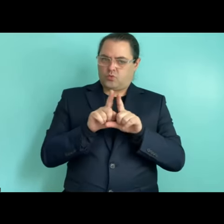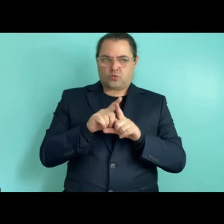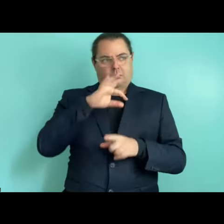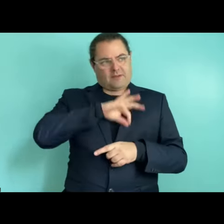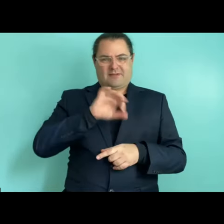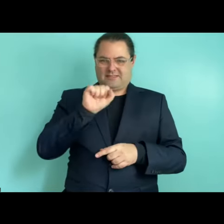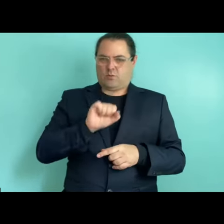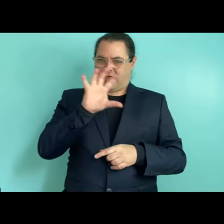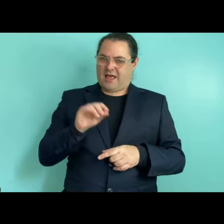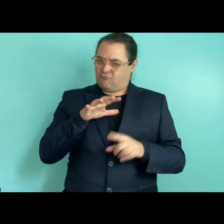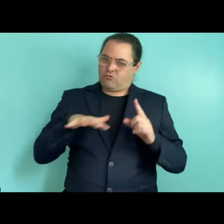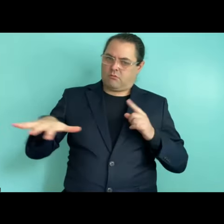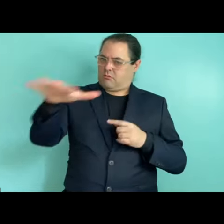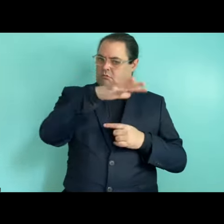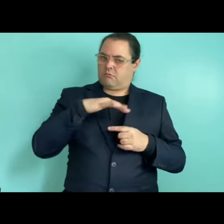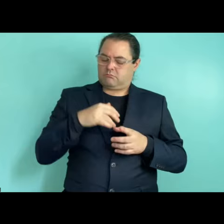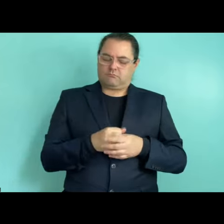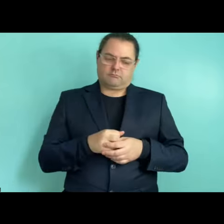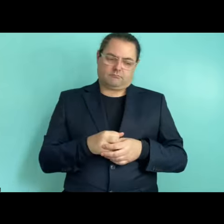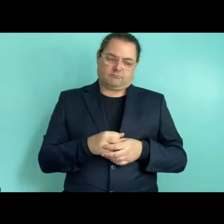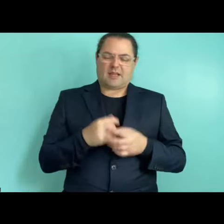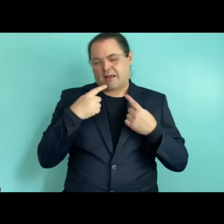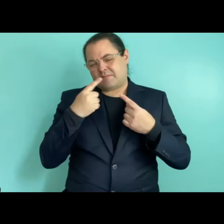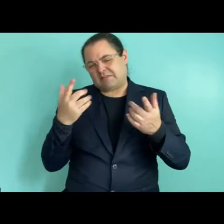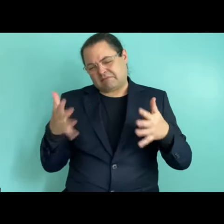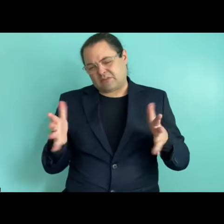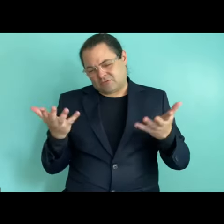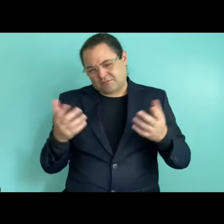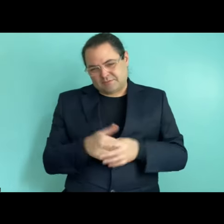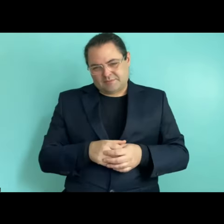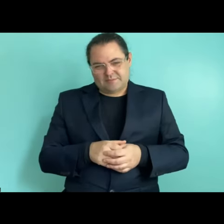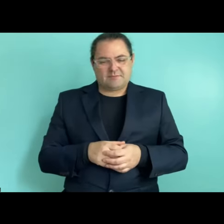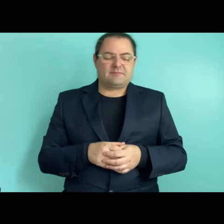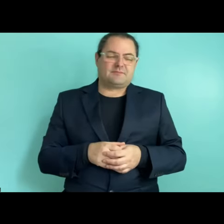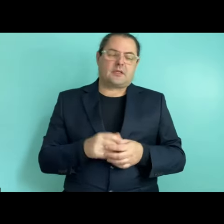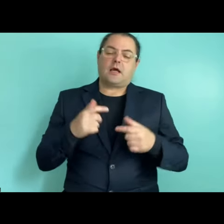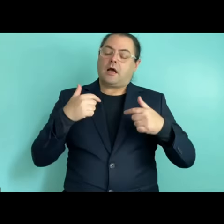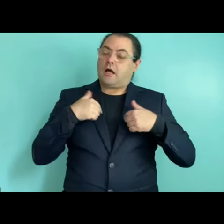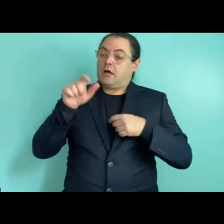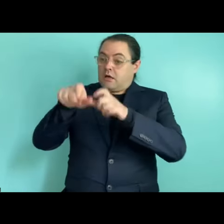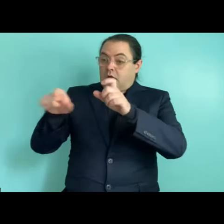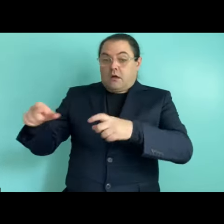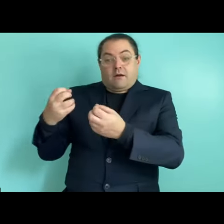14:22:22 And just to share a bit as well around you know the feedback that we received from,